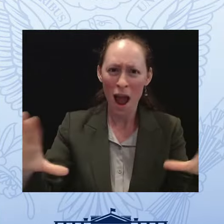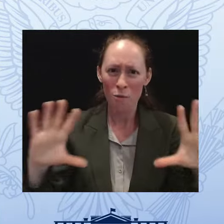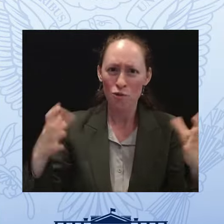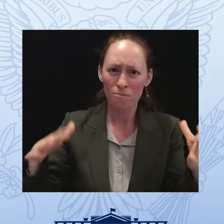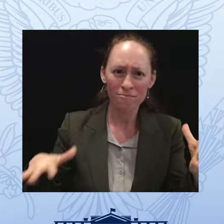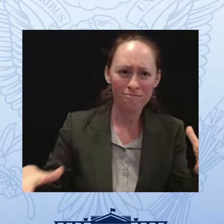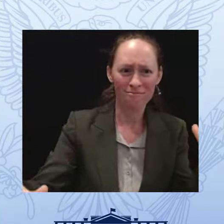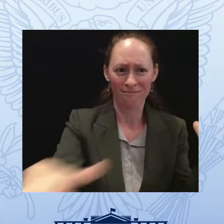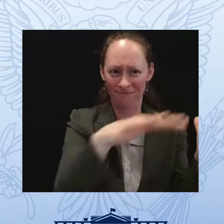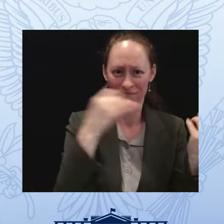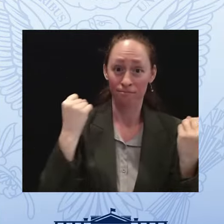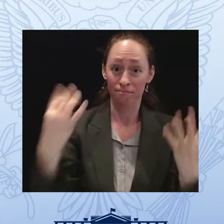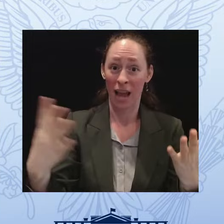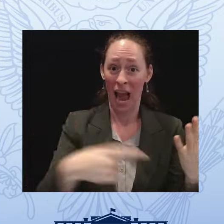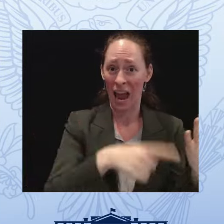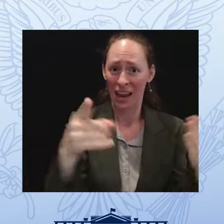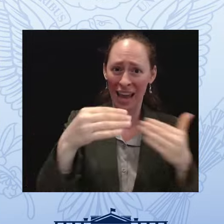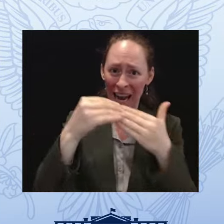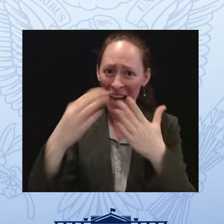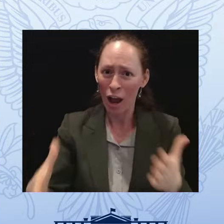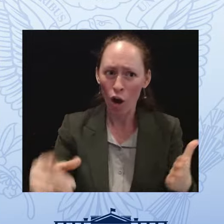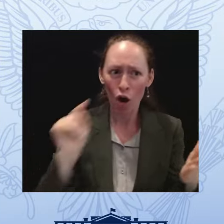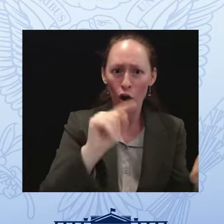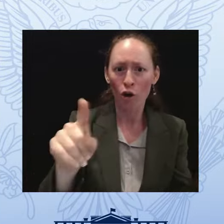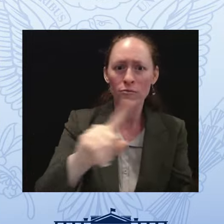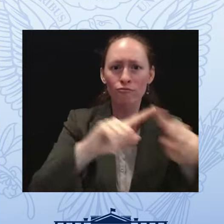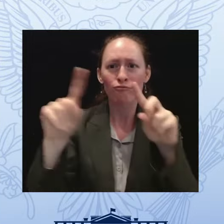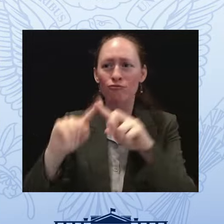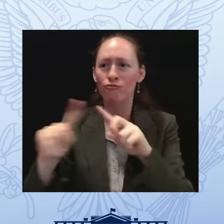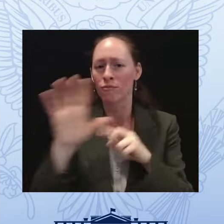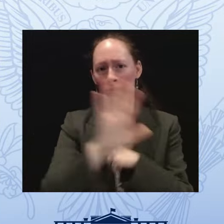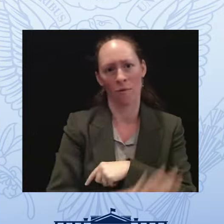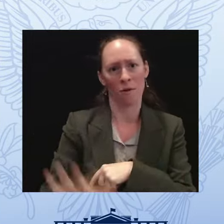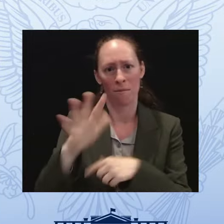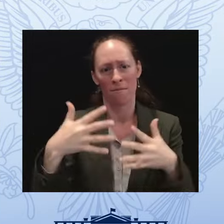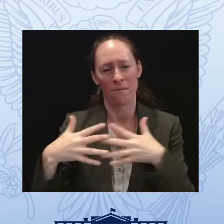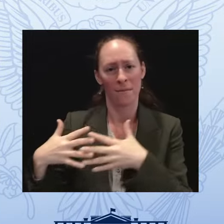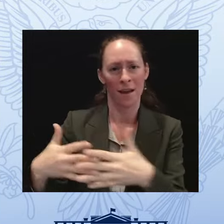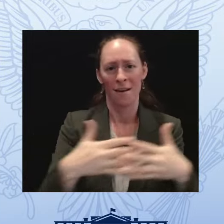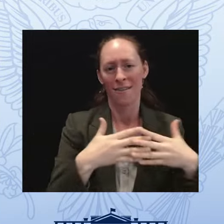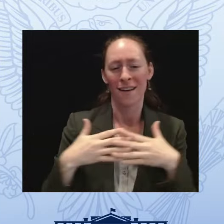And you know how important this issue is, and we have to make progress on it.